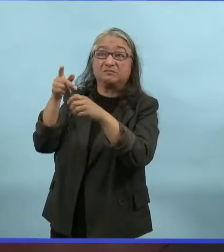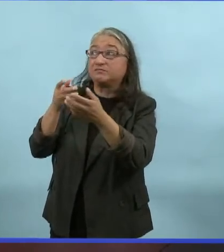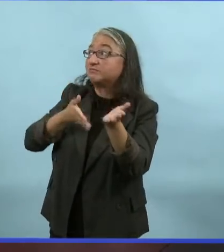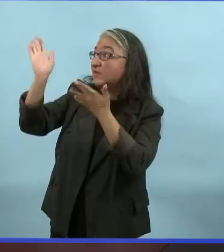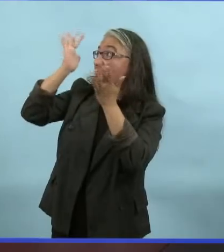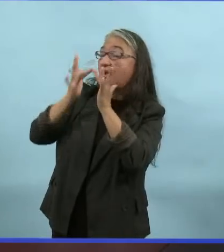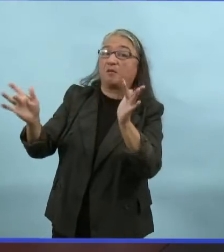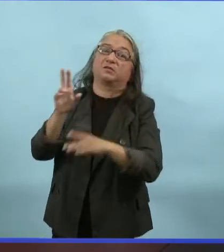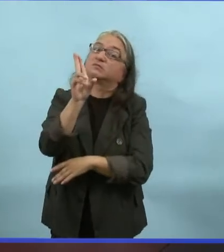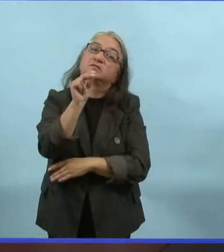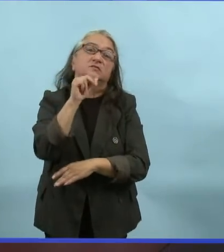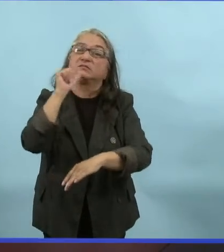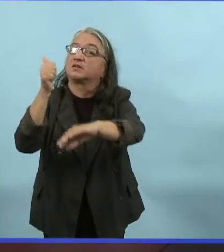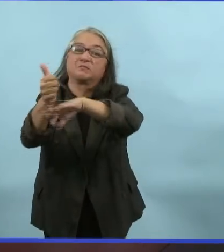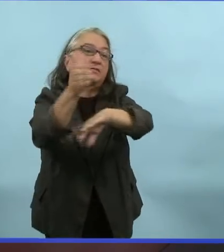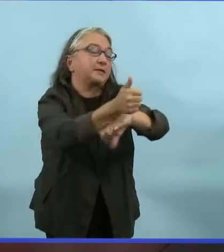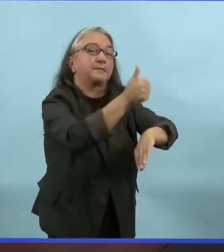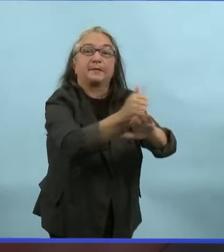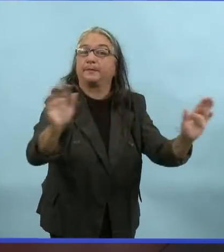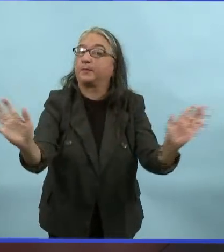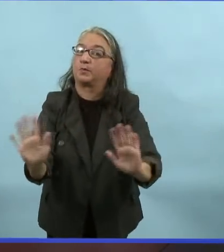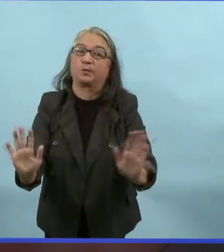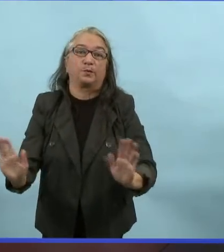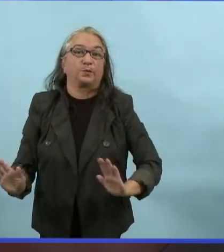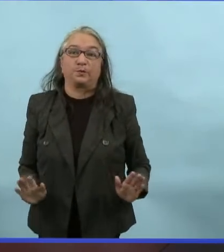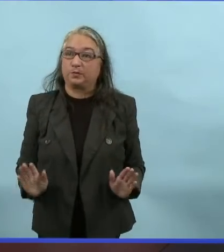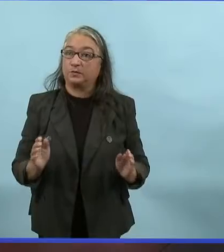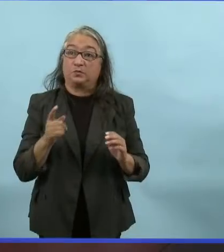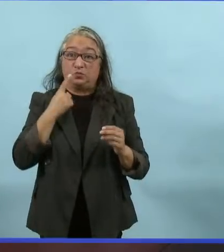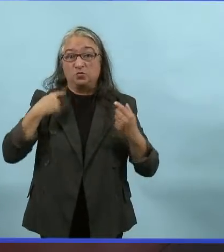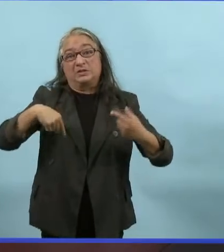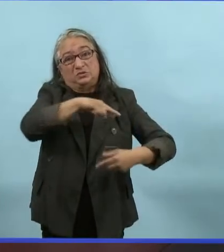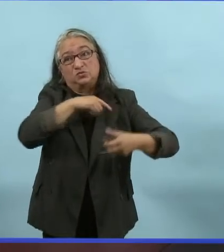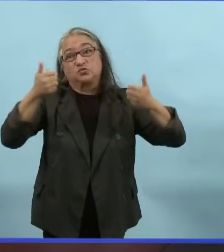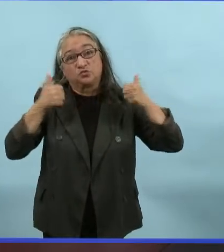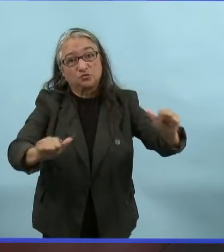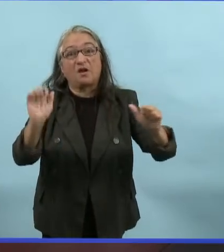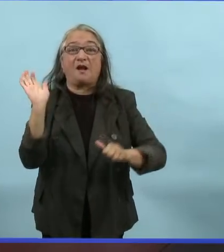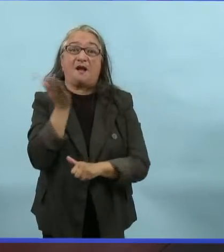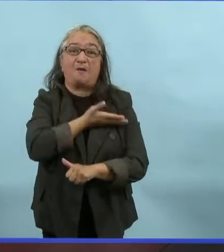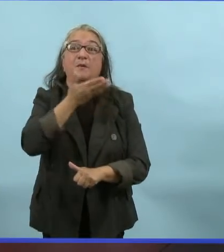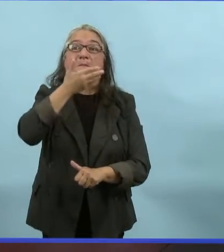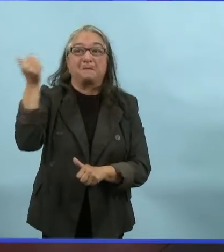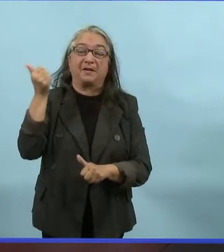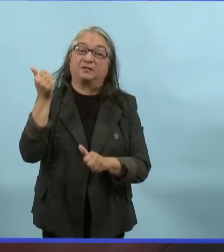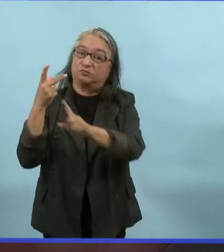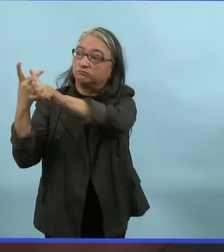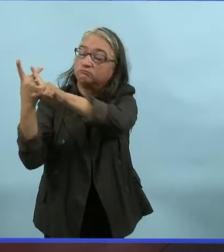a position right now to be ahead of schedule with with that so that's you know that's the reason we